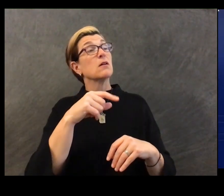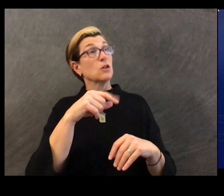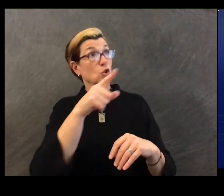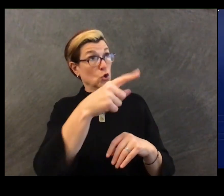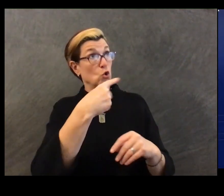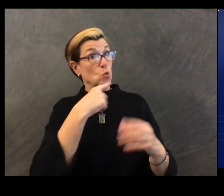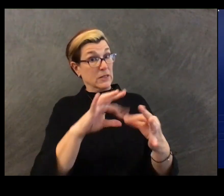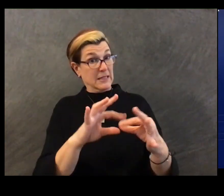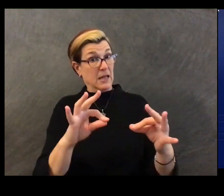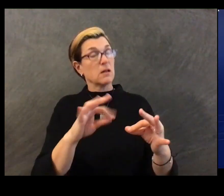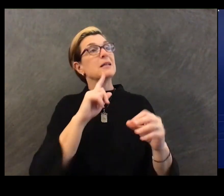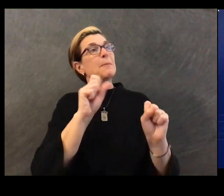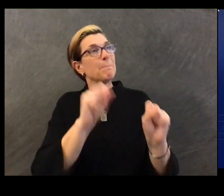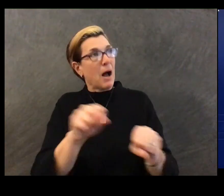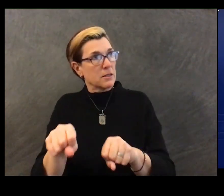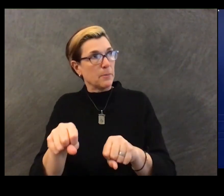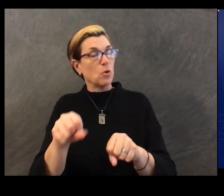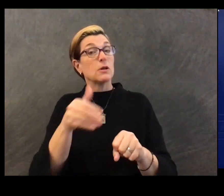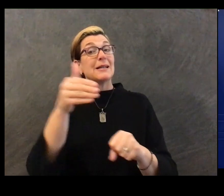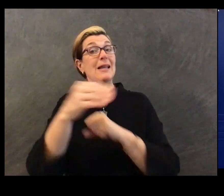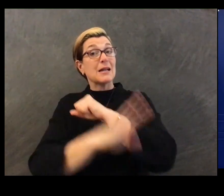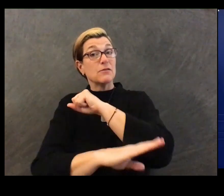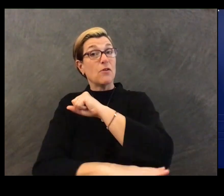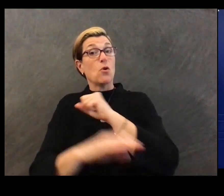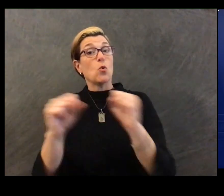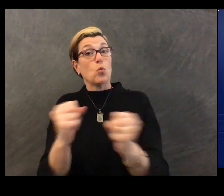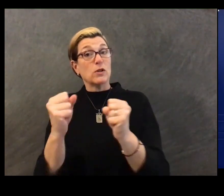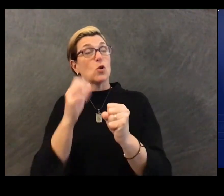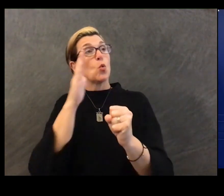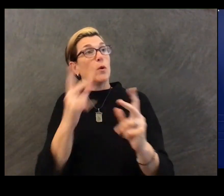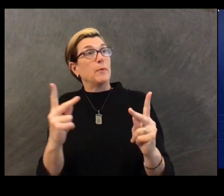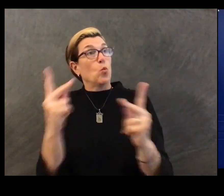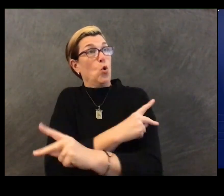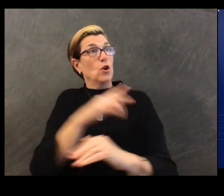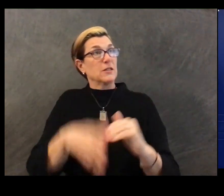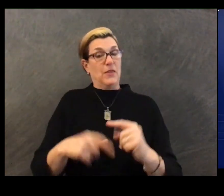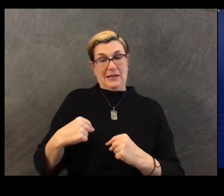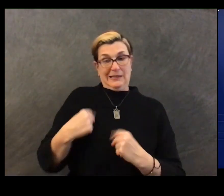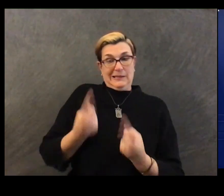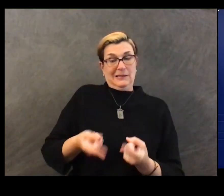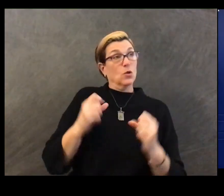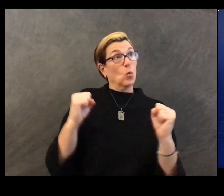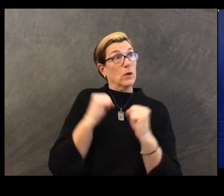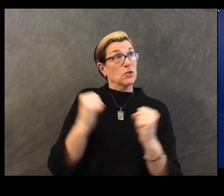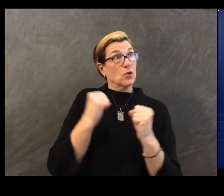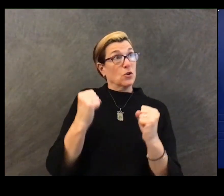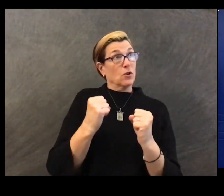difficult than the one we just went through and when I've said this to others they've kind of put their head bar they don't understand what I mean